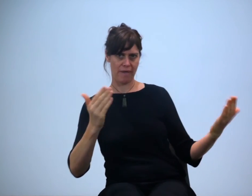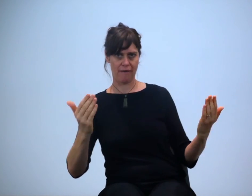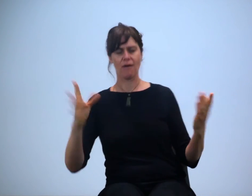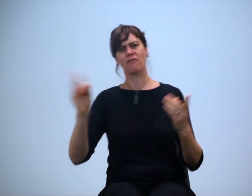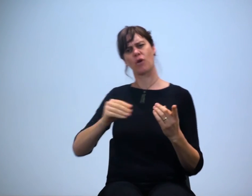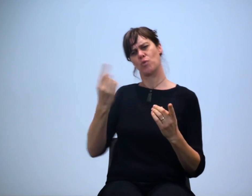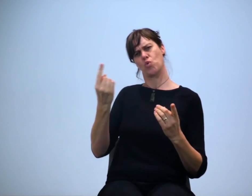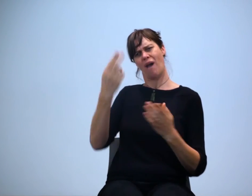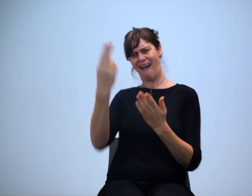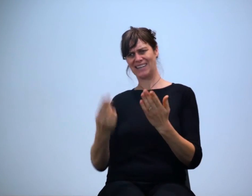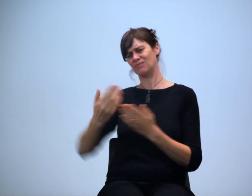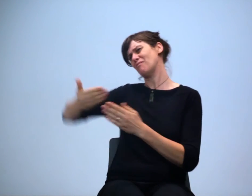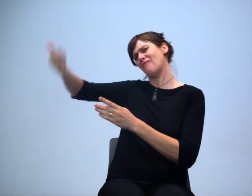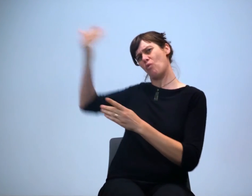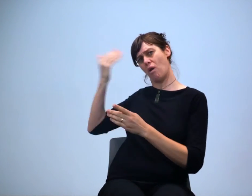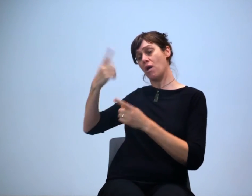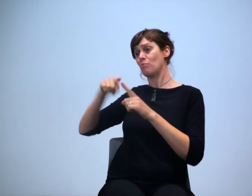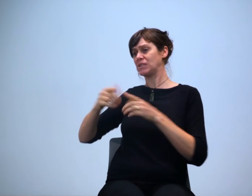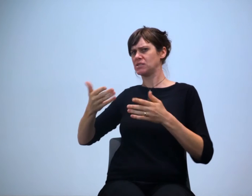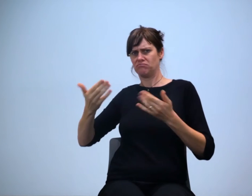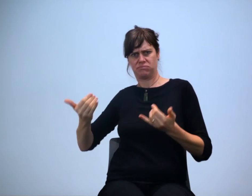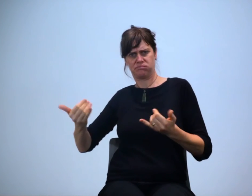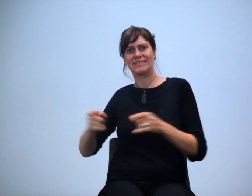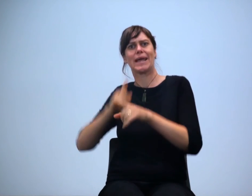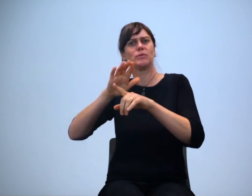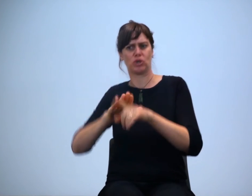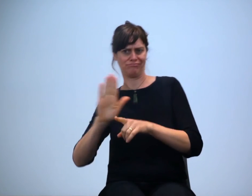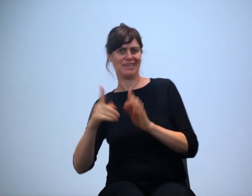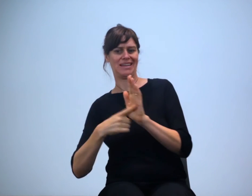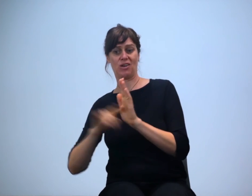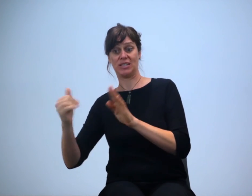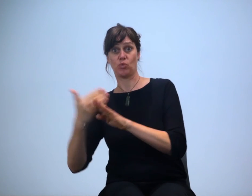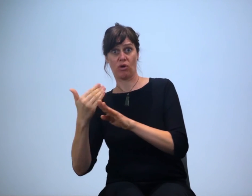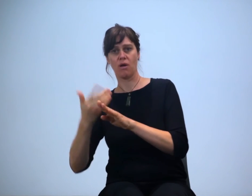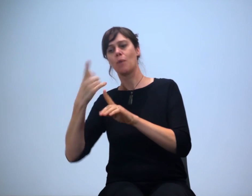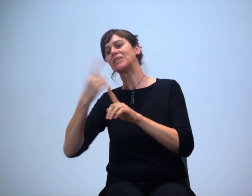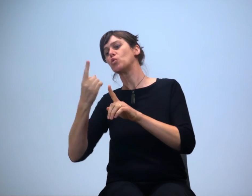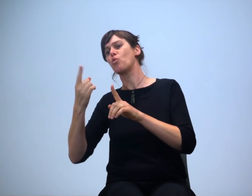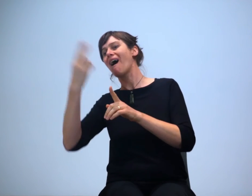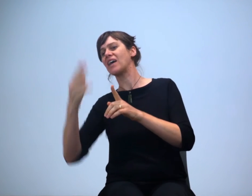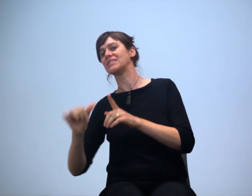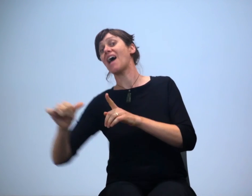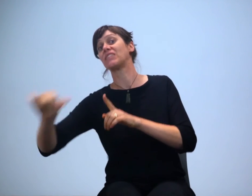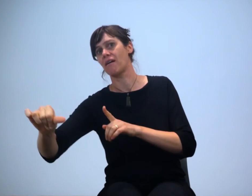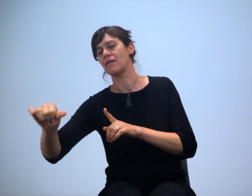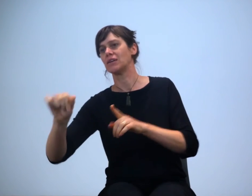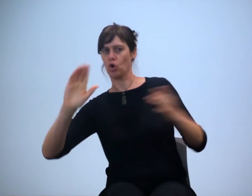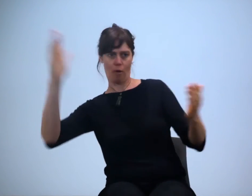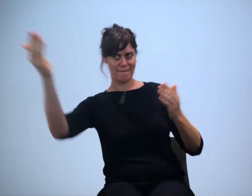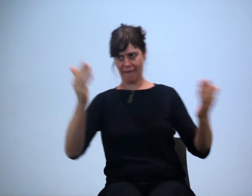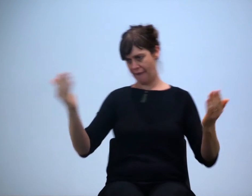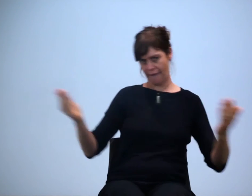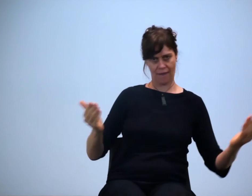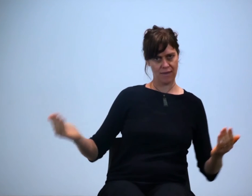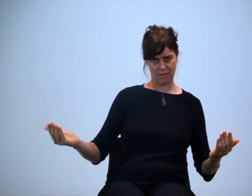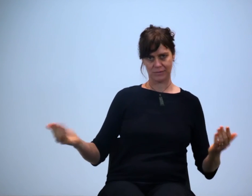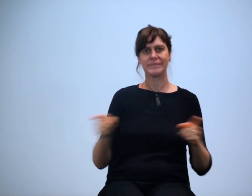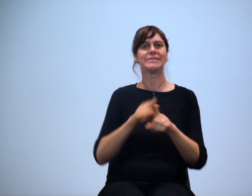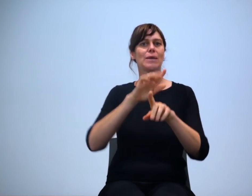surrounded by his predeccessors contemporaries and successors.